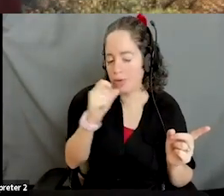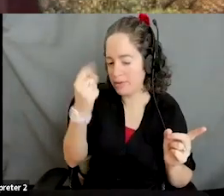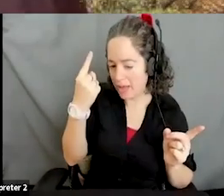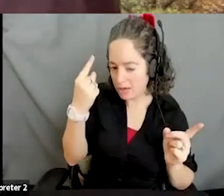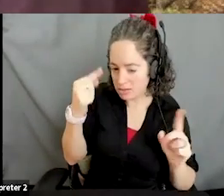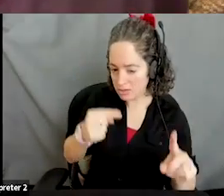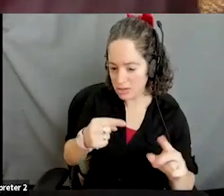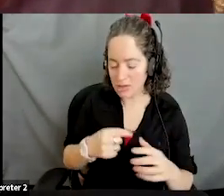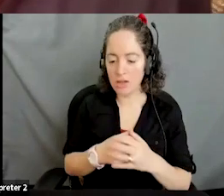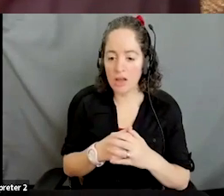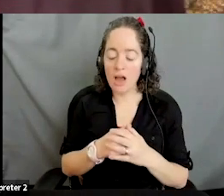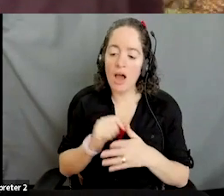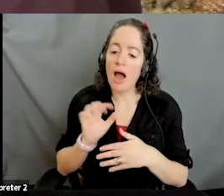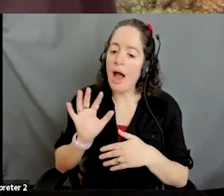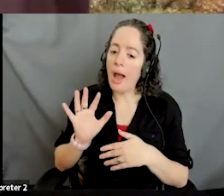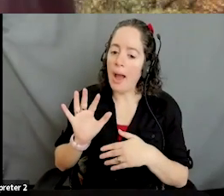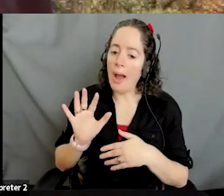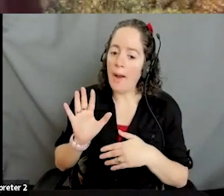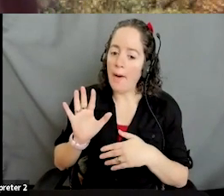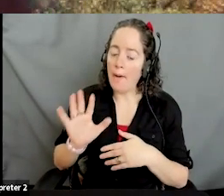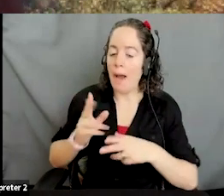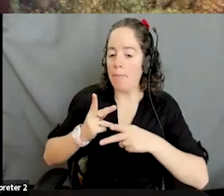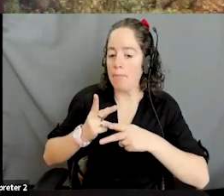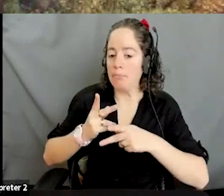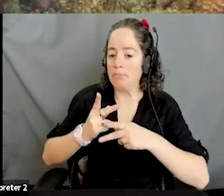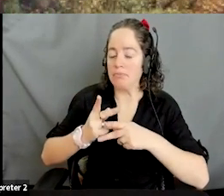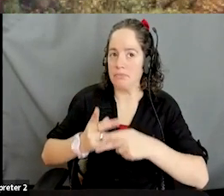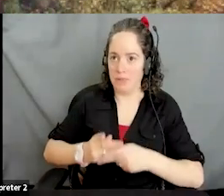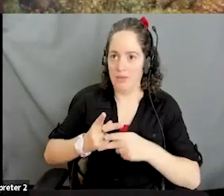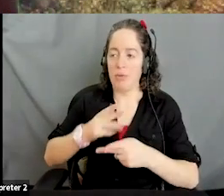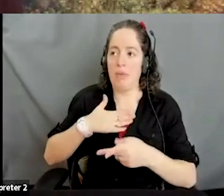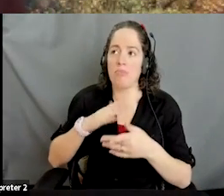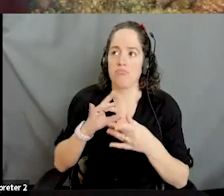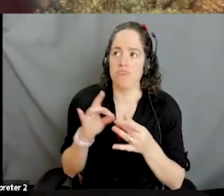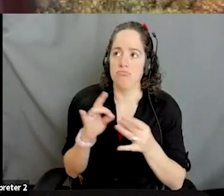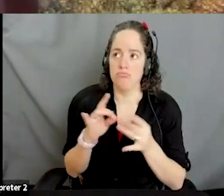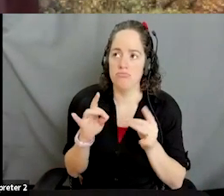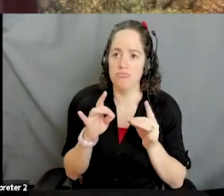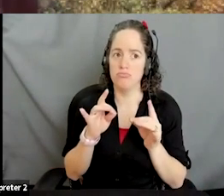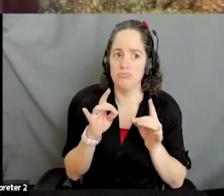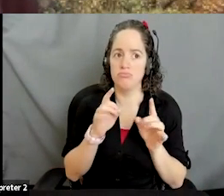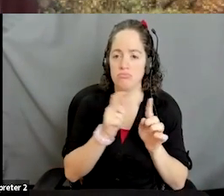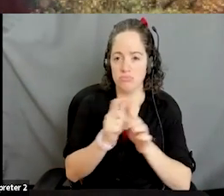I want to be careful that I'm not offering any of this as an excuse, but context only.